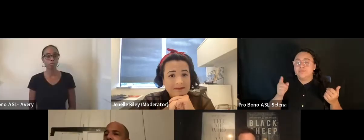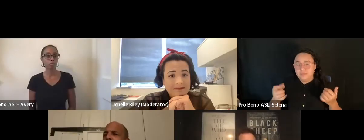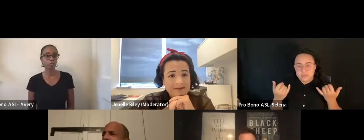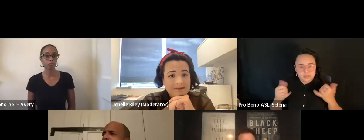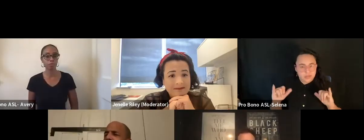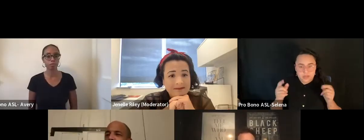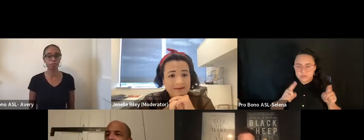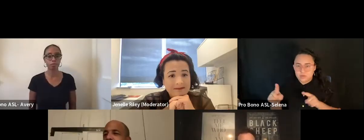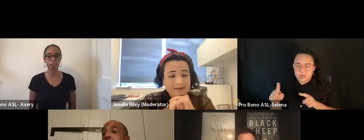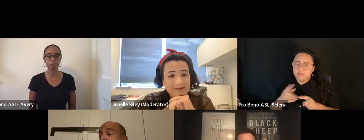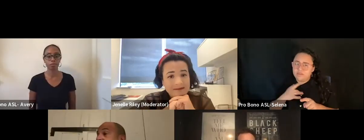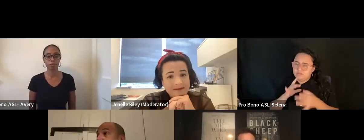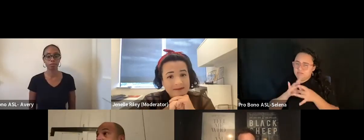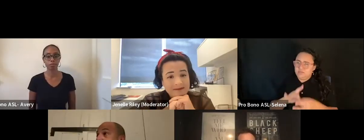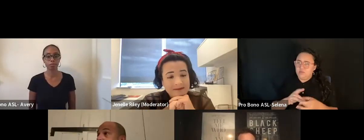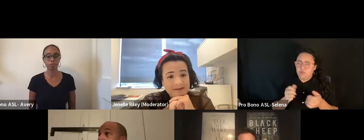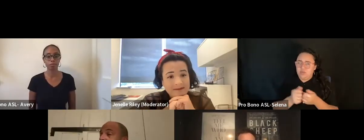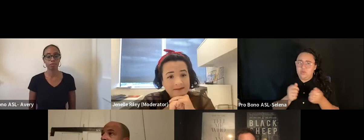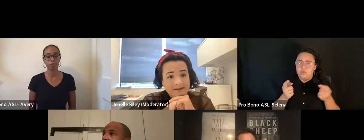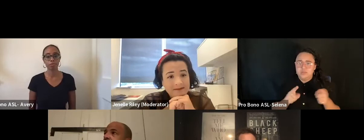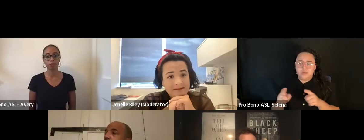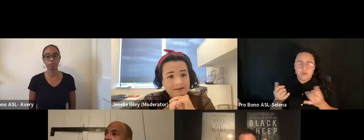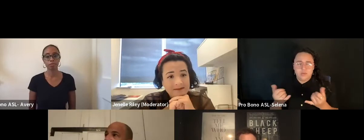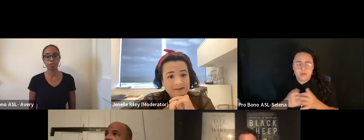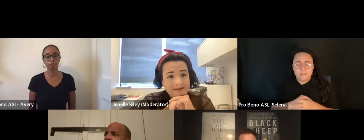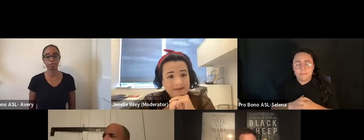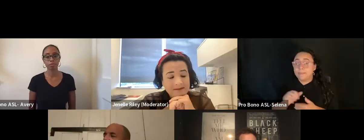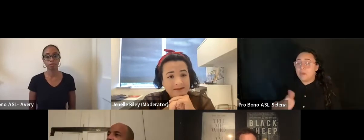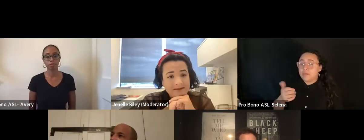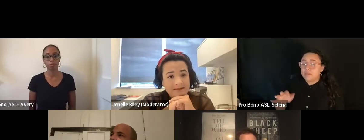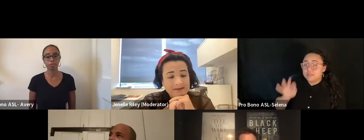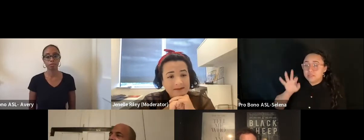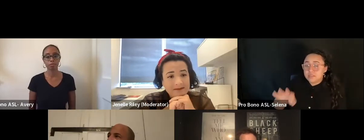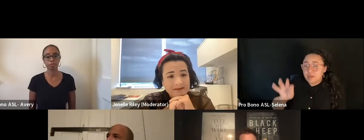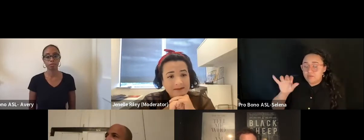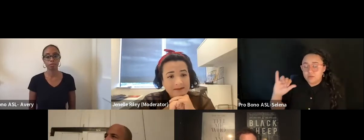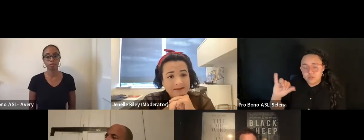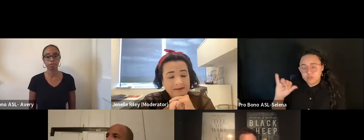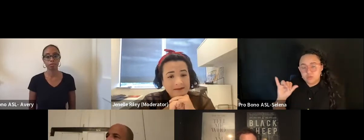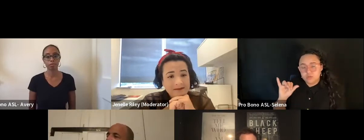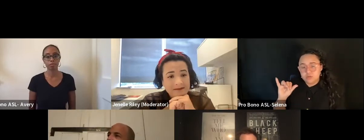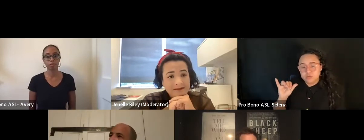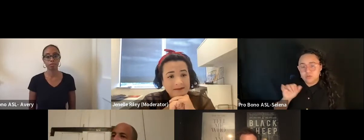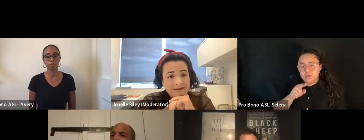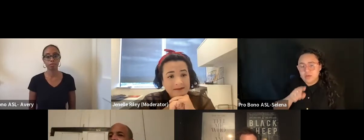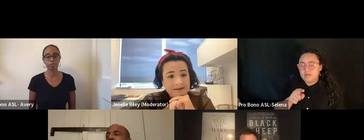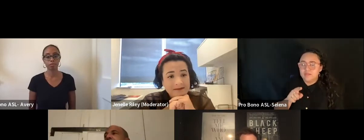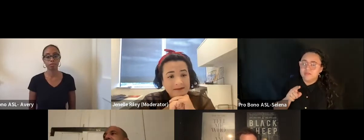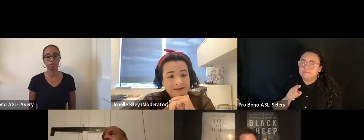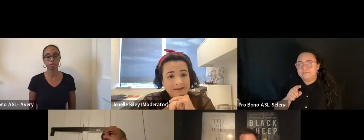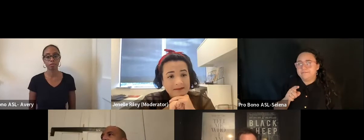And so certainly, this kind of like trying to sort of unlock this sort of national dialogue around